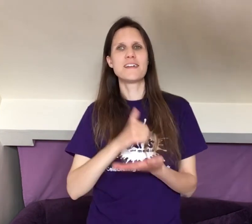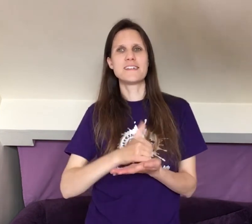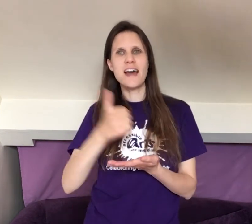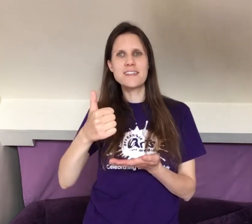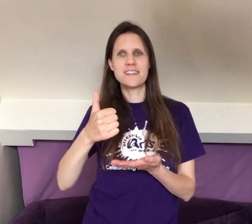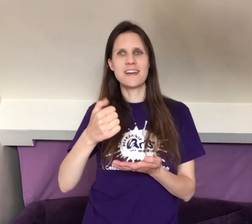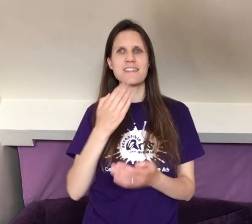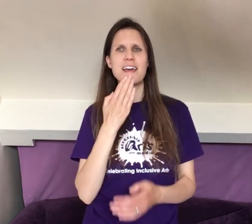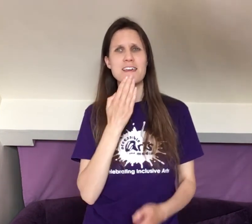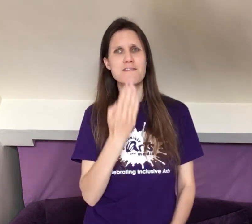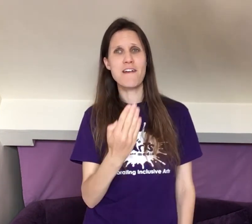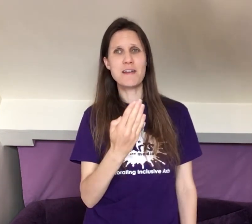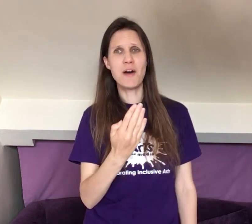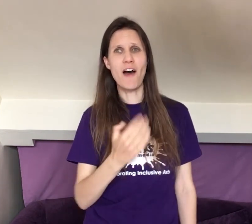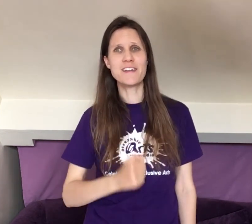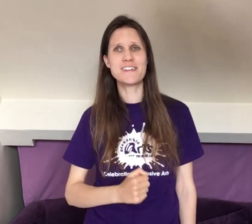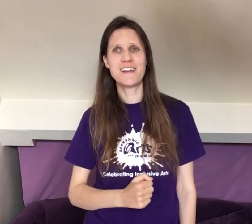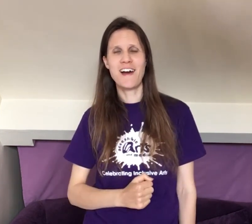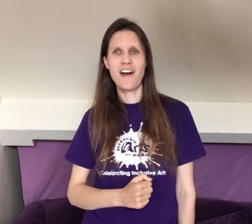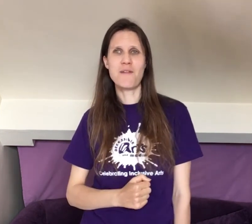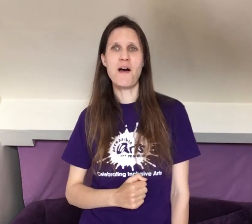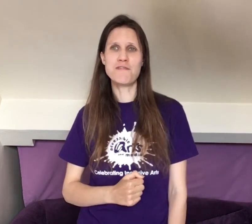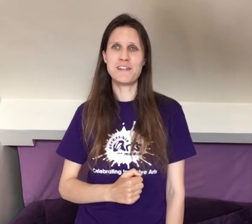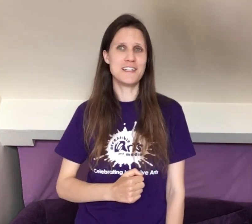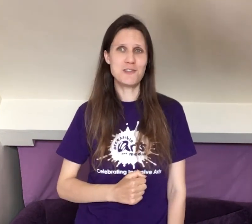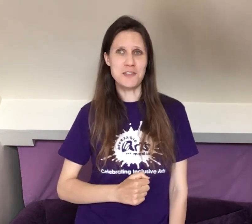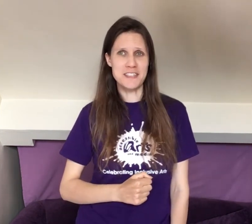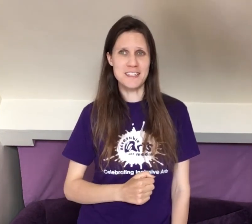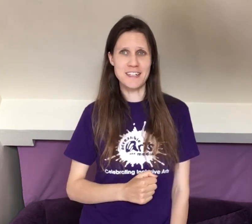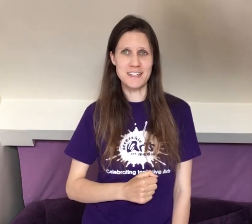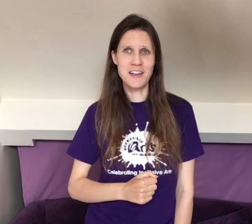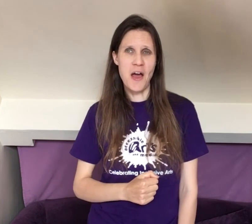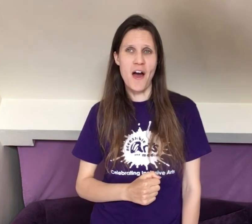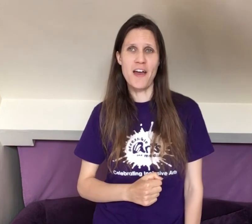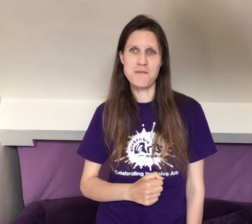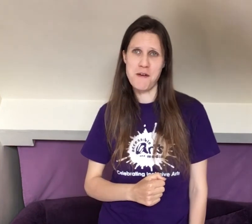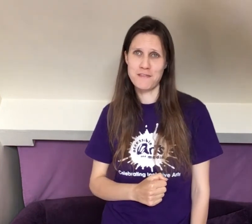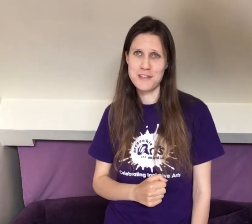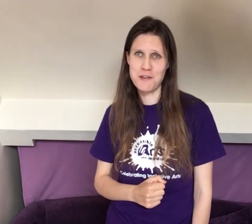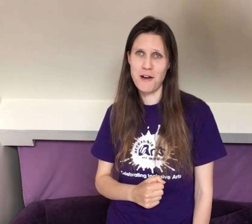Fantastic! Thank you very much! I’ve really enjoyed this session. I hope you have too.